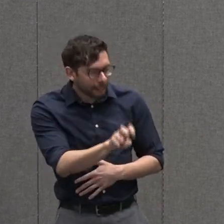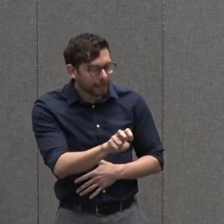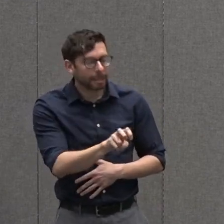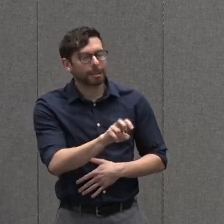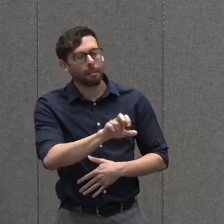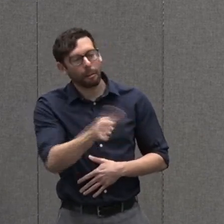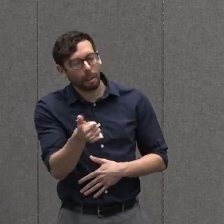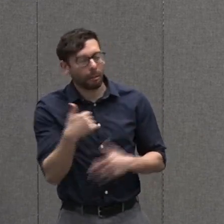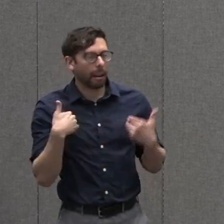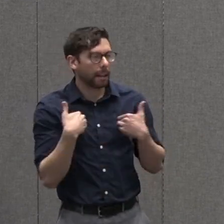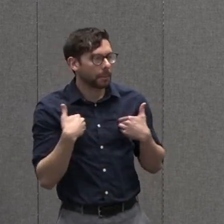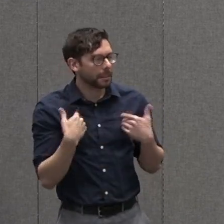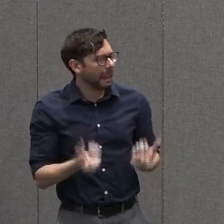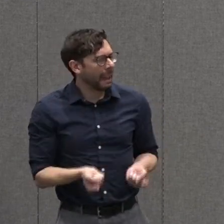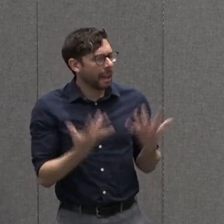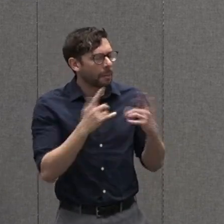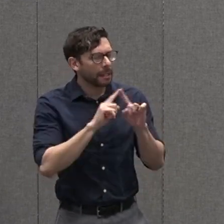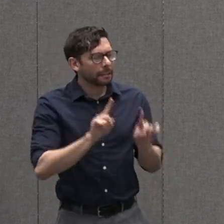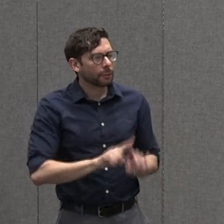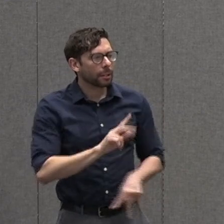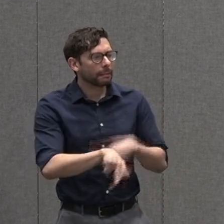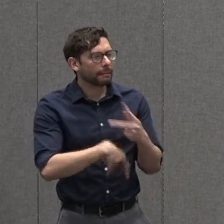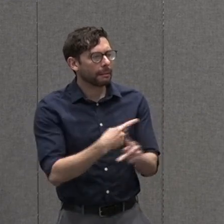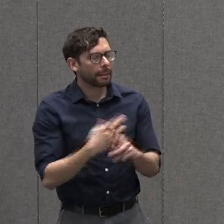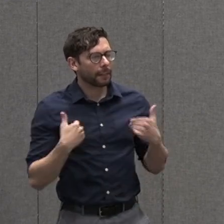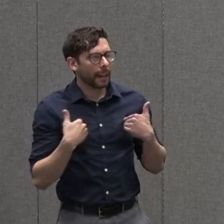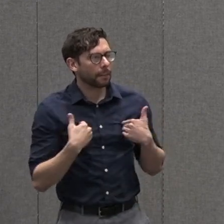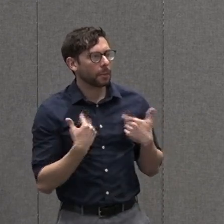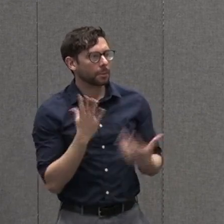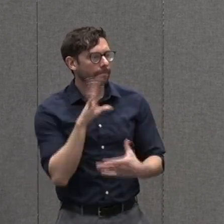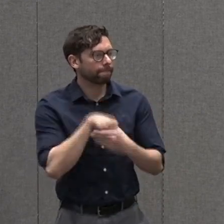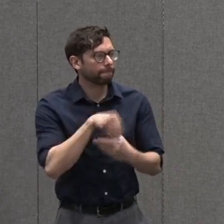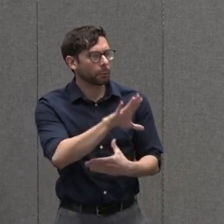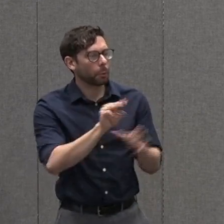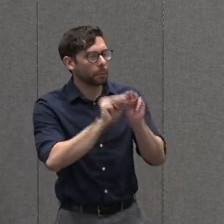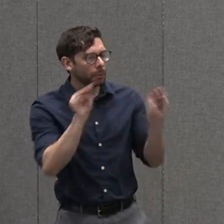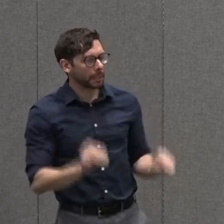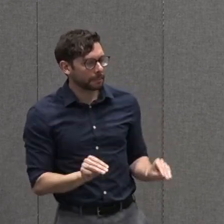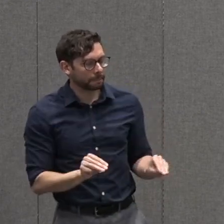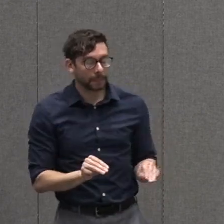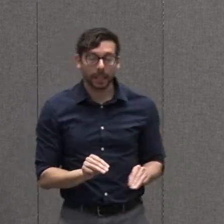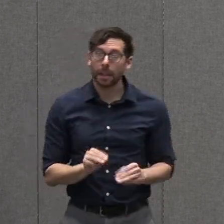or how many different kinds of animals do you have in your museum? Well, the total number I'm not real sure of,